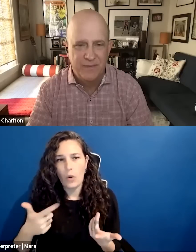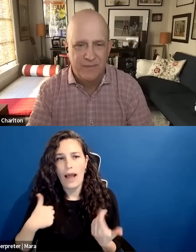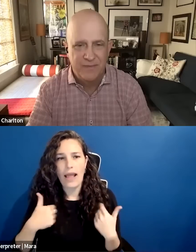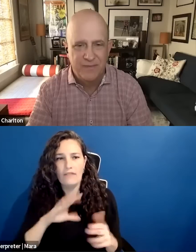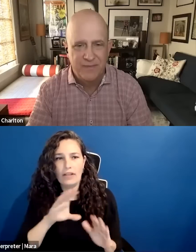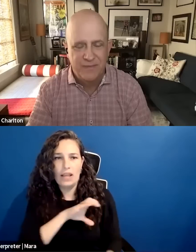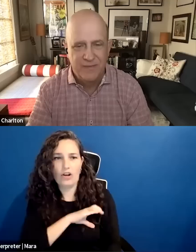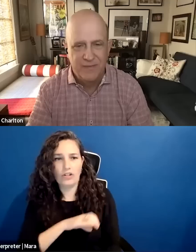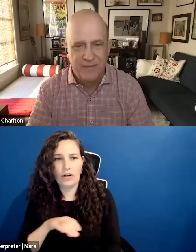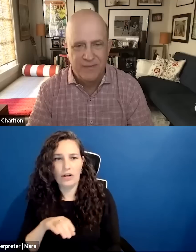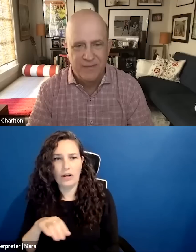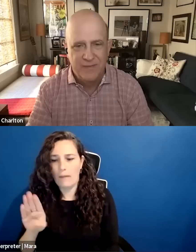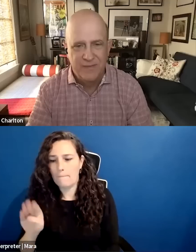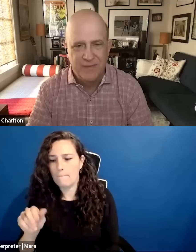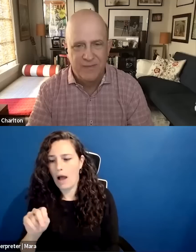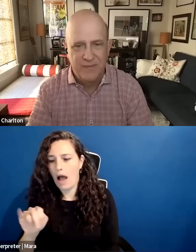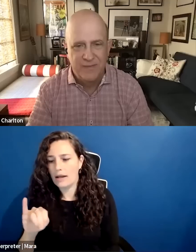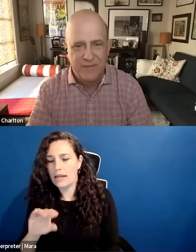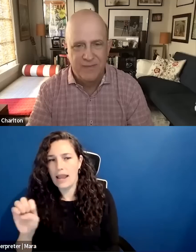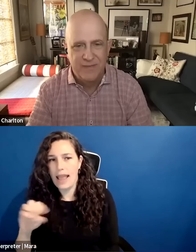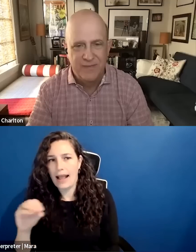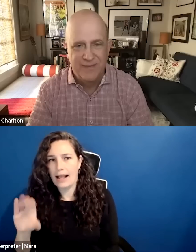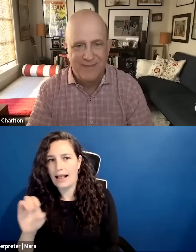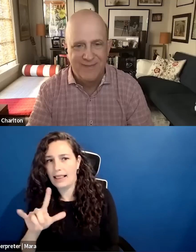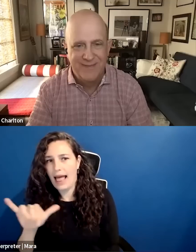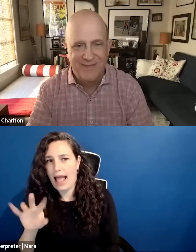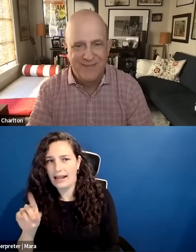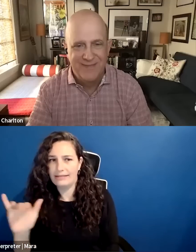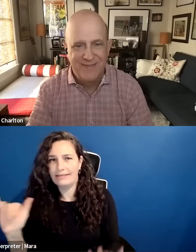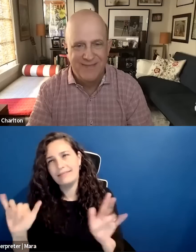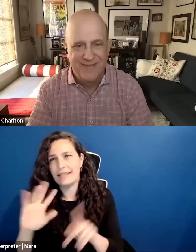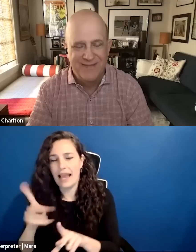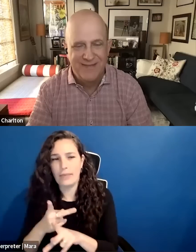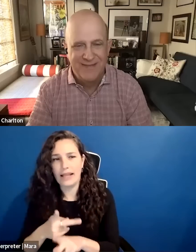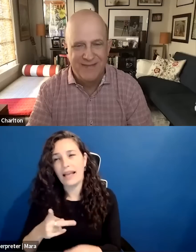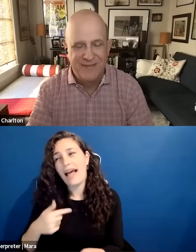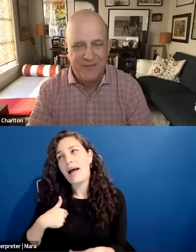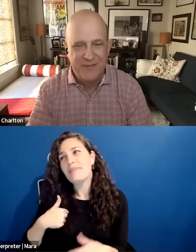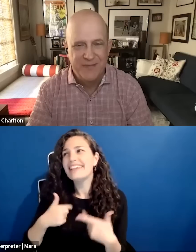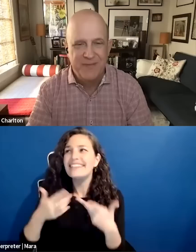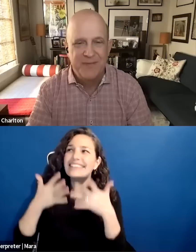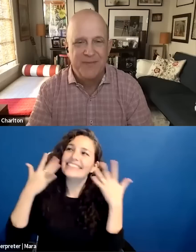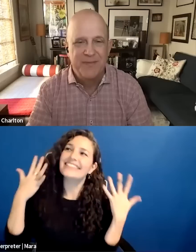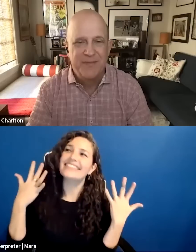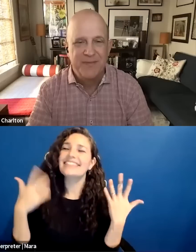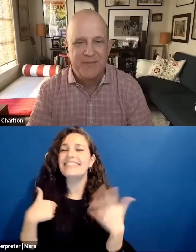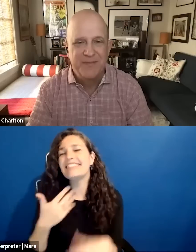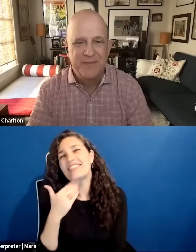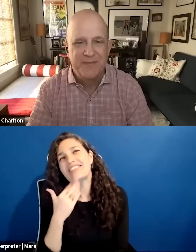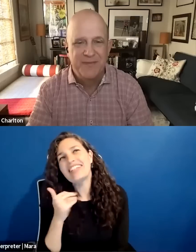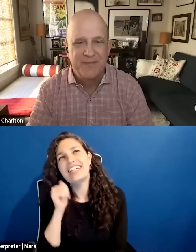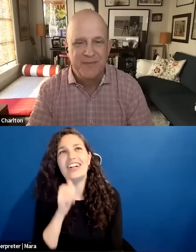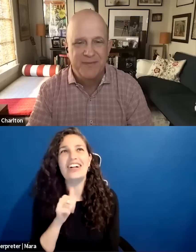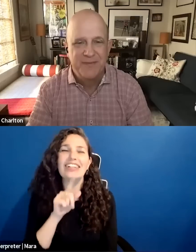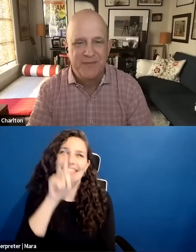And you first see her, she's like super bubbly and like sweet and then she is smart and tough